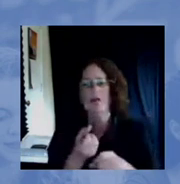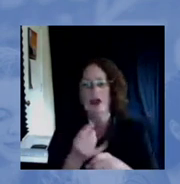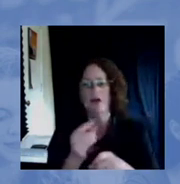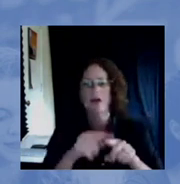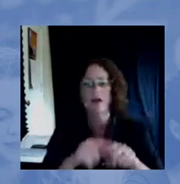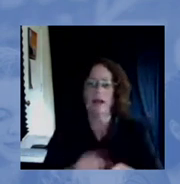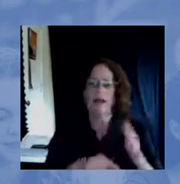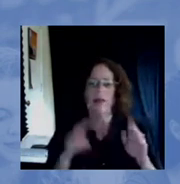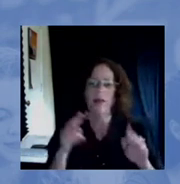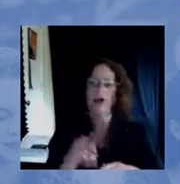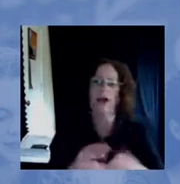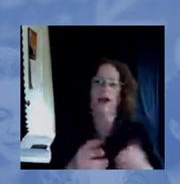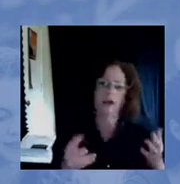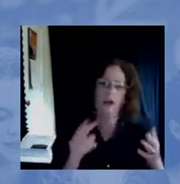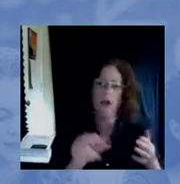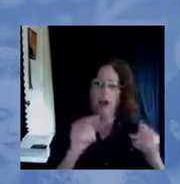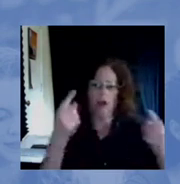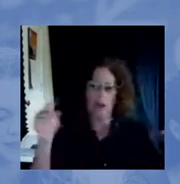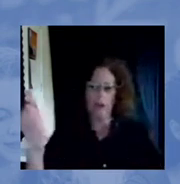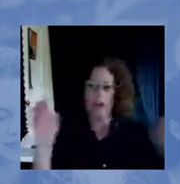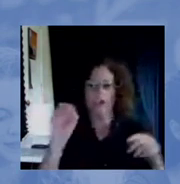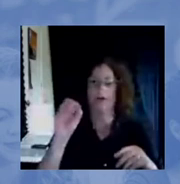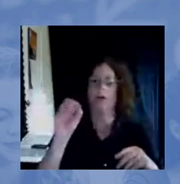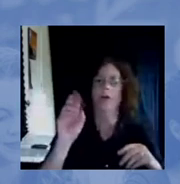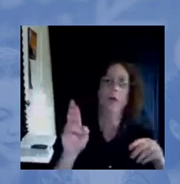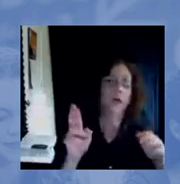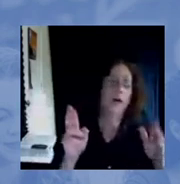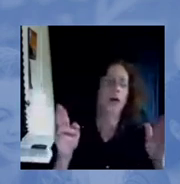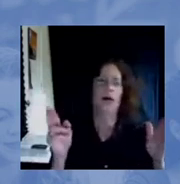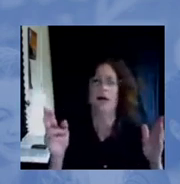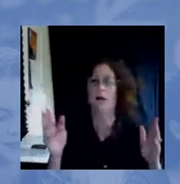LOOKING AT STUDENT ACHIEVEMENT OR LOOKING AT PARENT SATISFACTION.